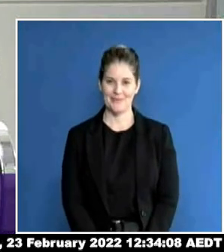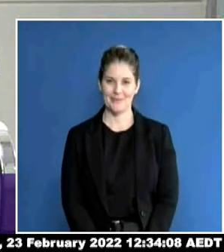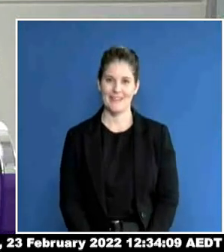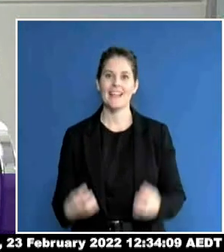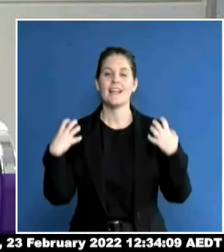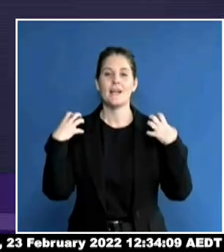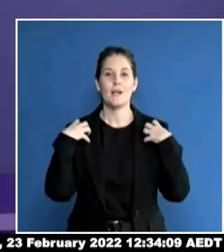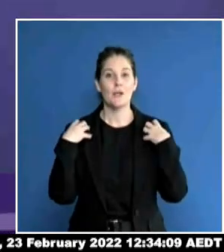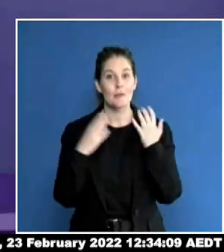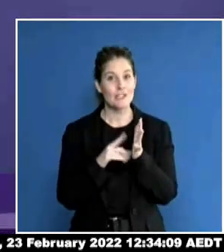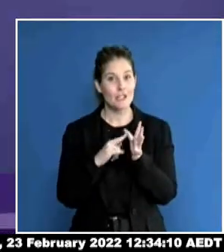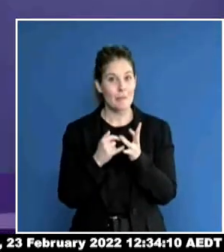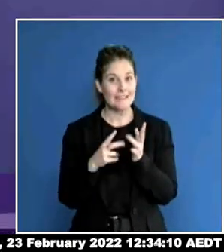Thank you, Chair. I have got one question.